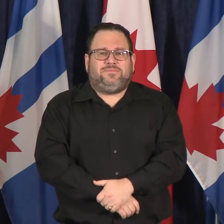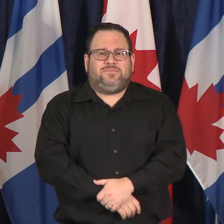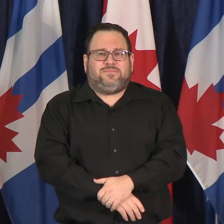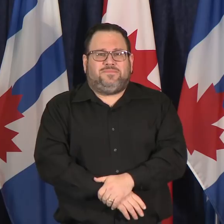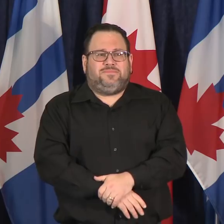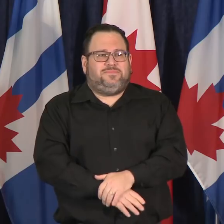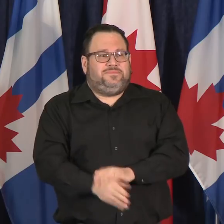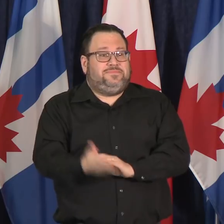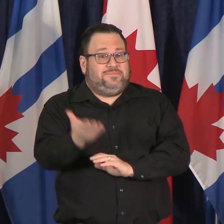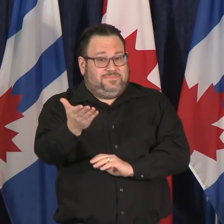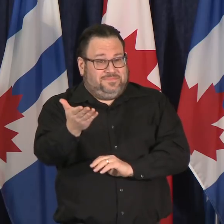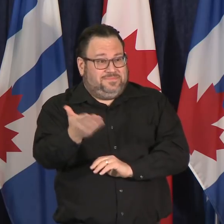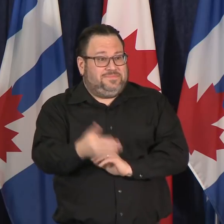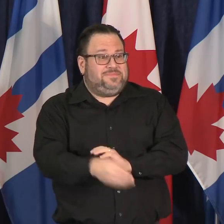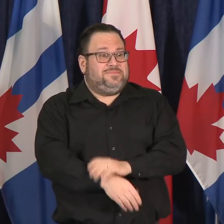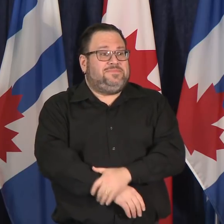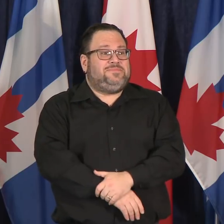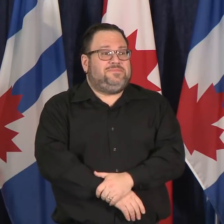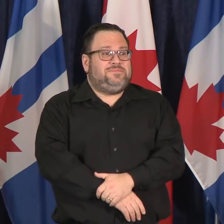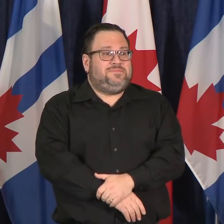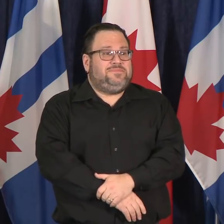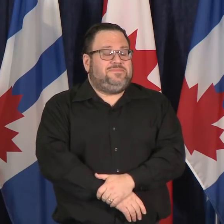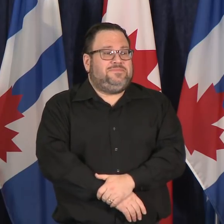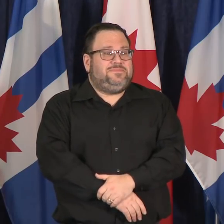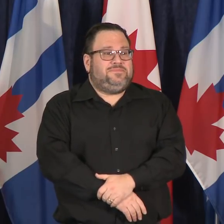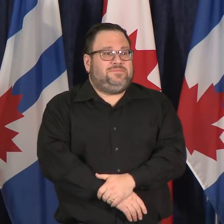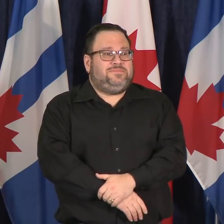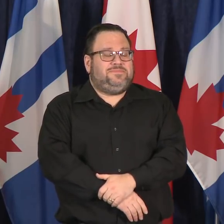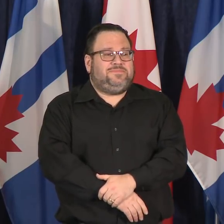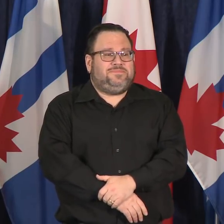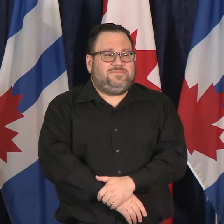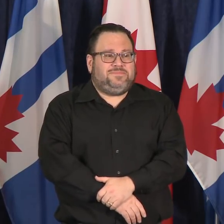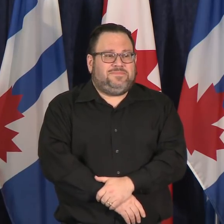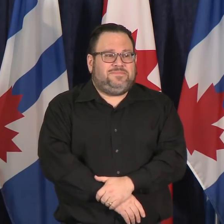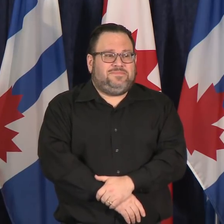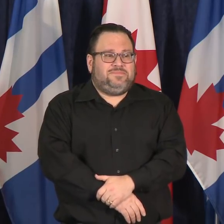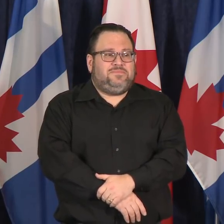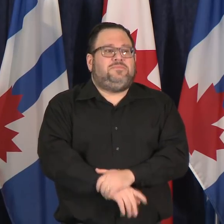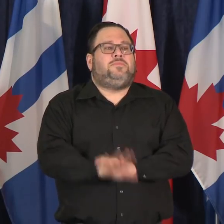Davila if we could start with you and I have a follow-up for chief peg can you